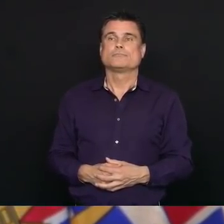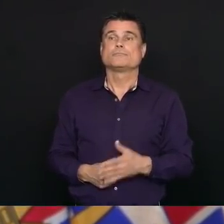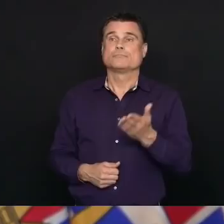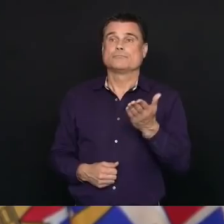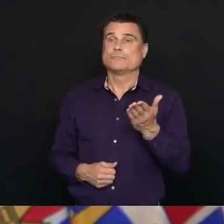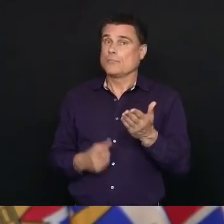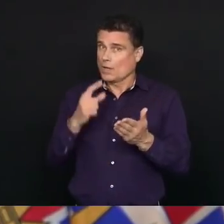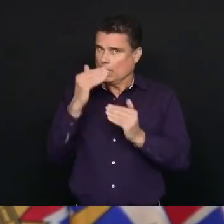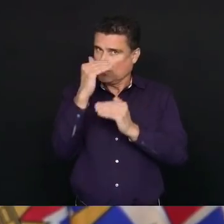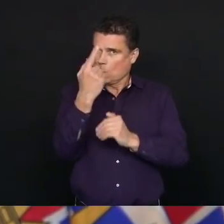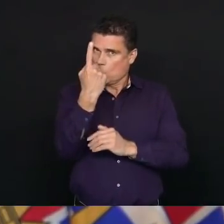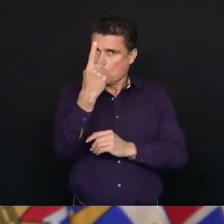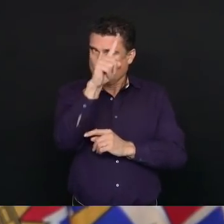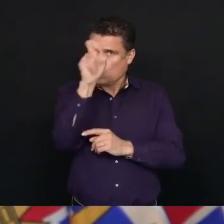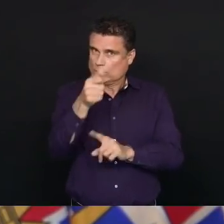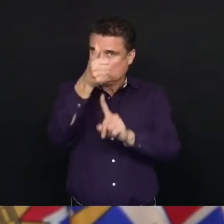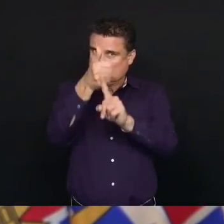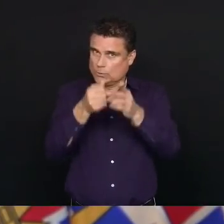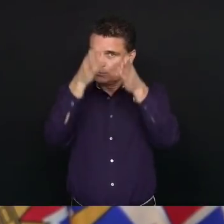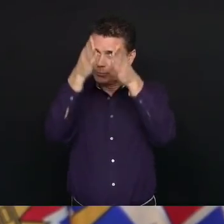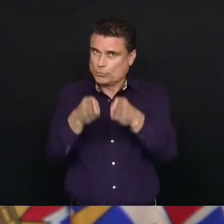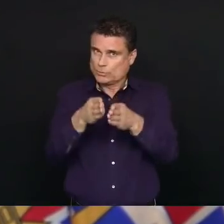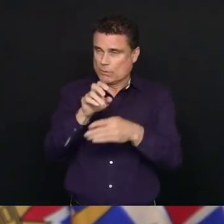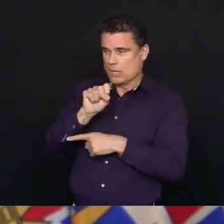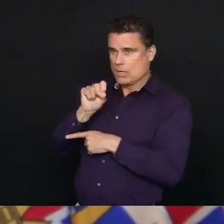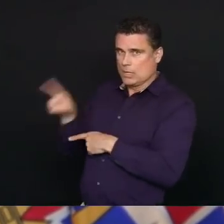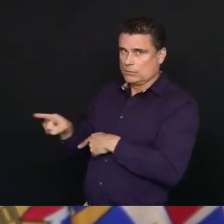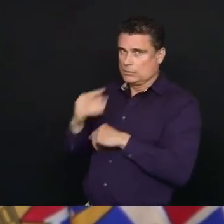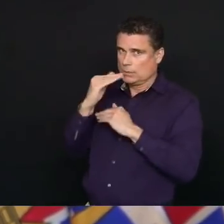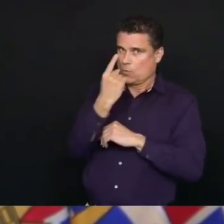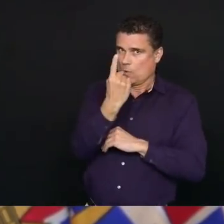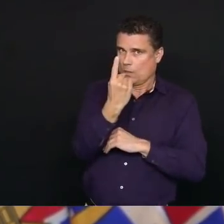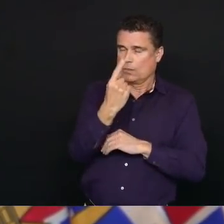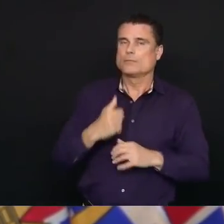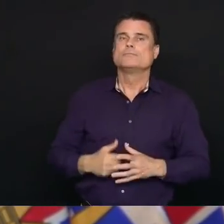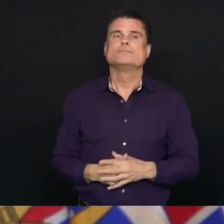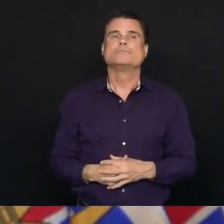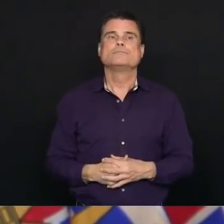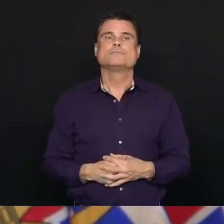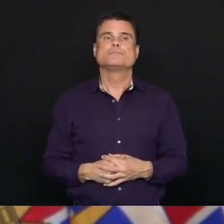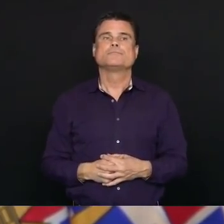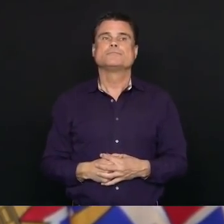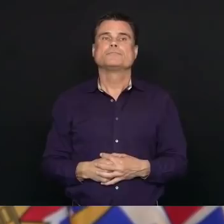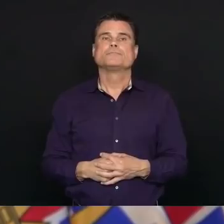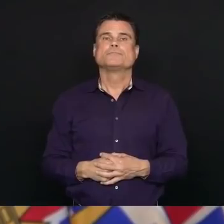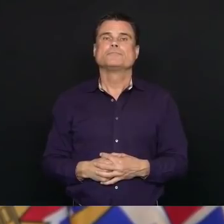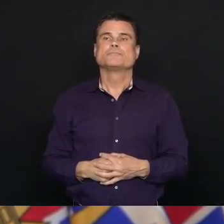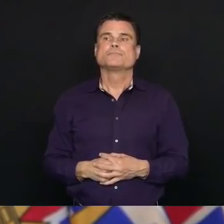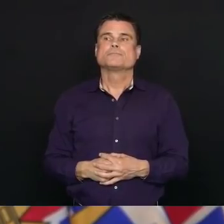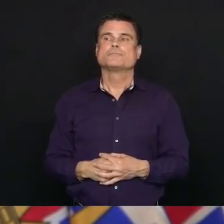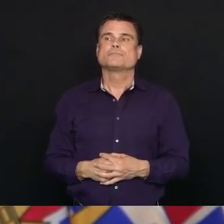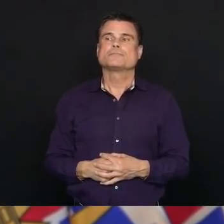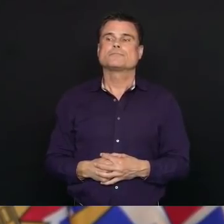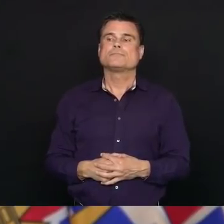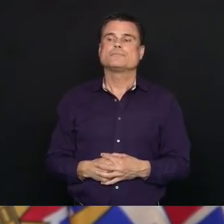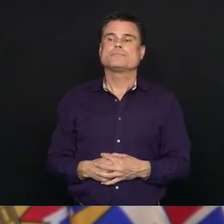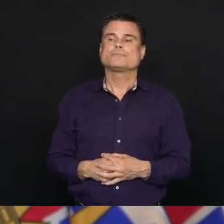You're limited to one question in queue. I would ask you to please and meet your phones and you will not be audible until we call your name.